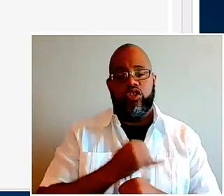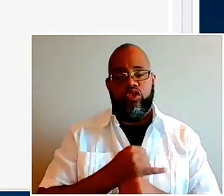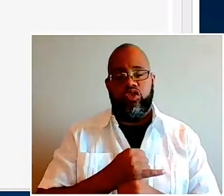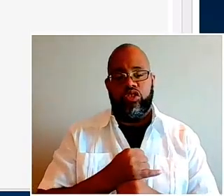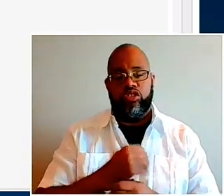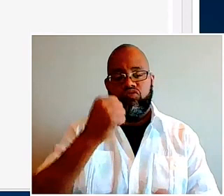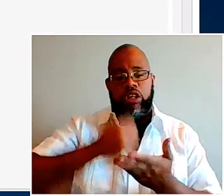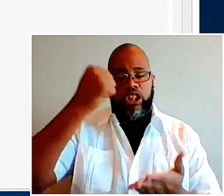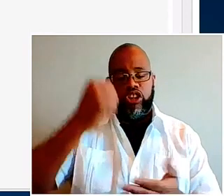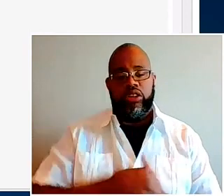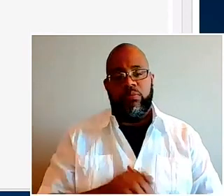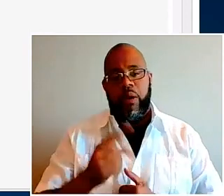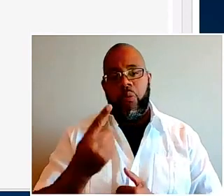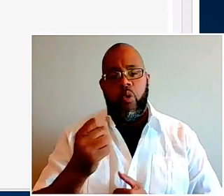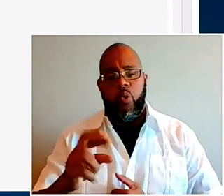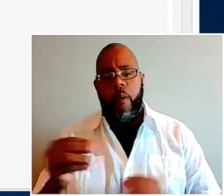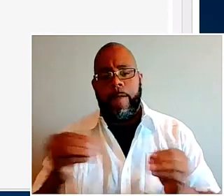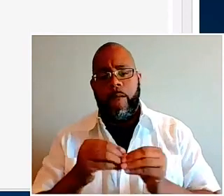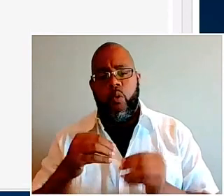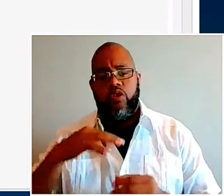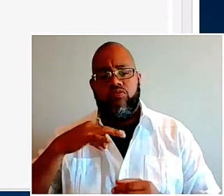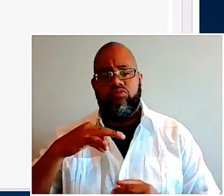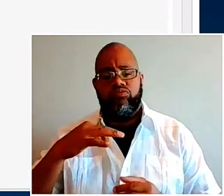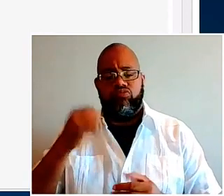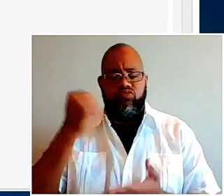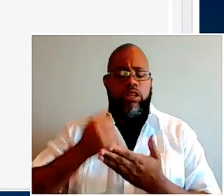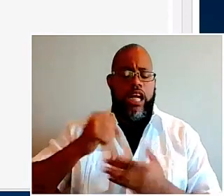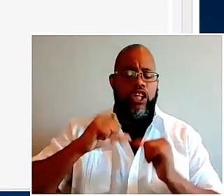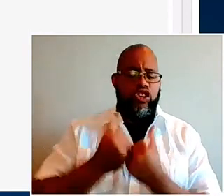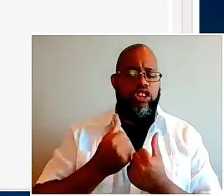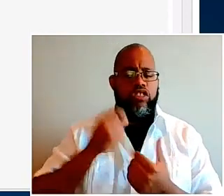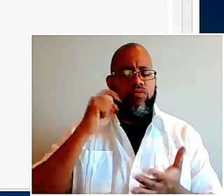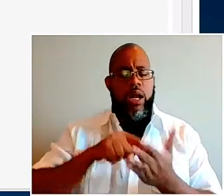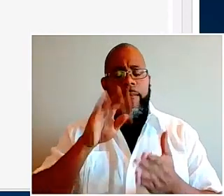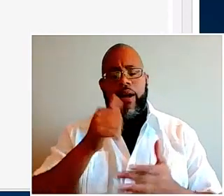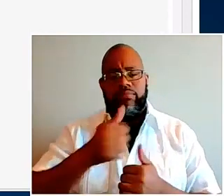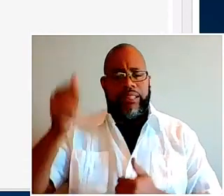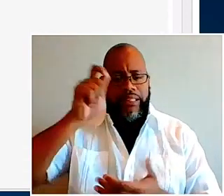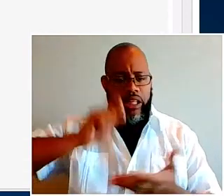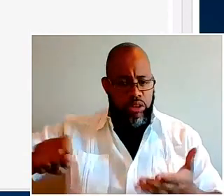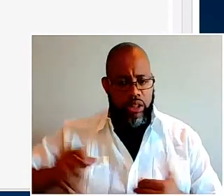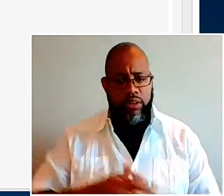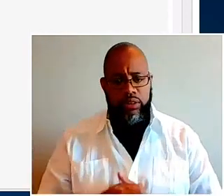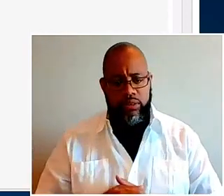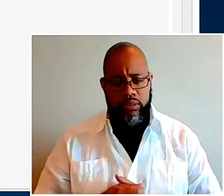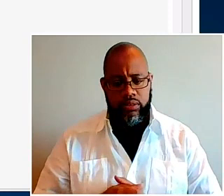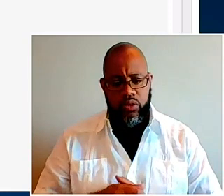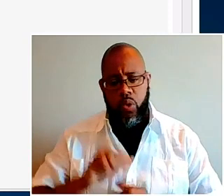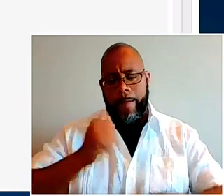by one or more accrediting agencies recognized by the Secretary. Or based on the institution being in